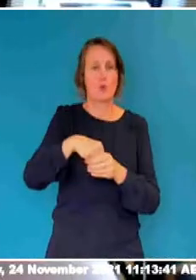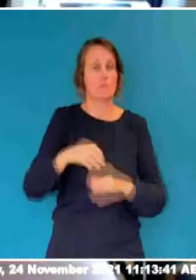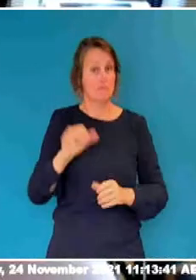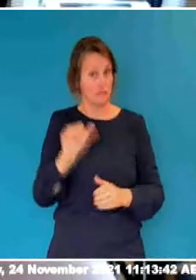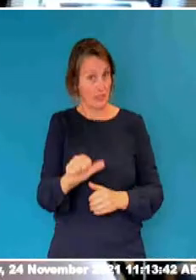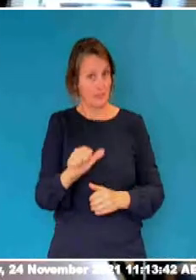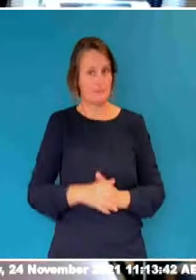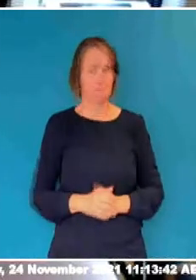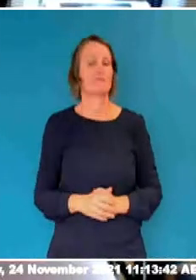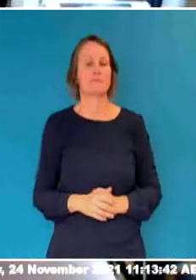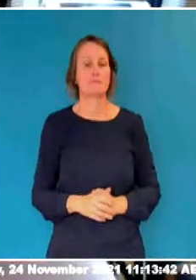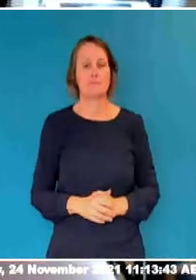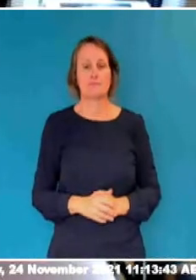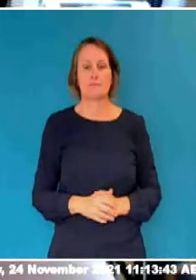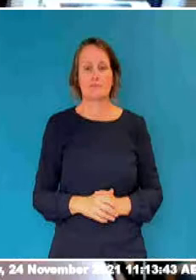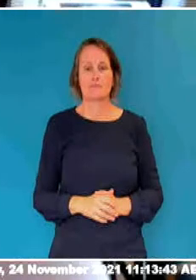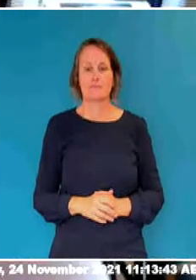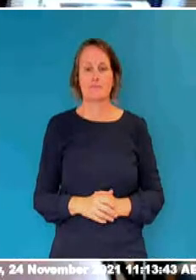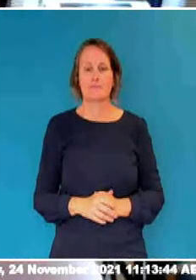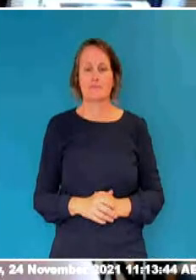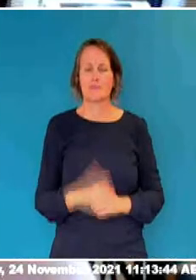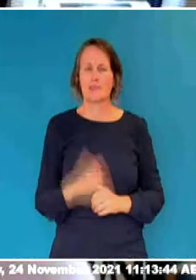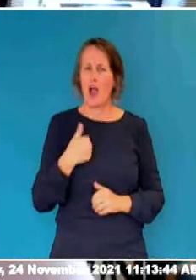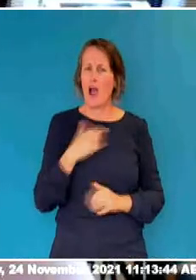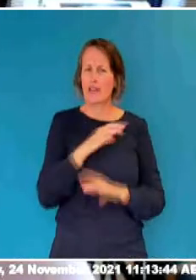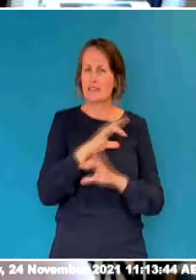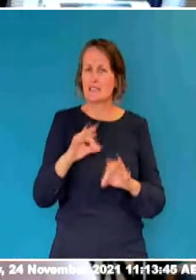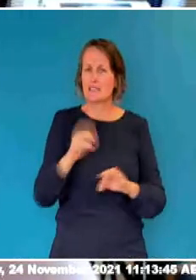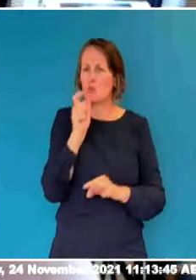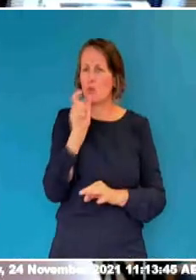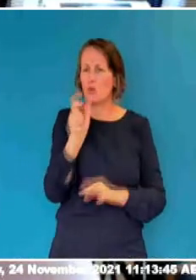I don't think I specifically spoke about a universal approach or an individual approach.